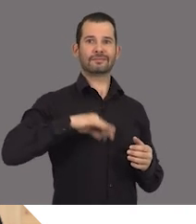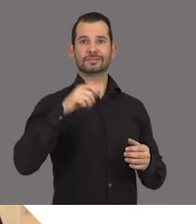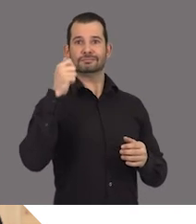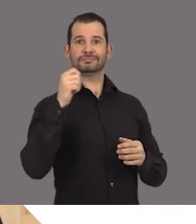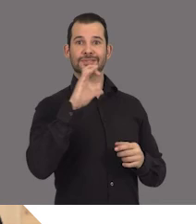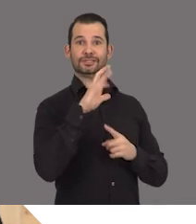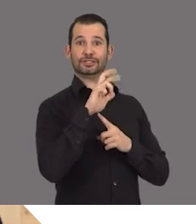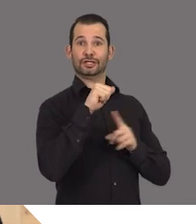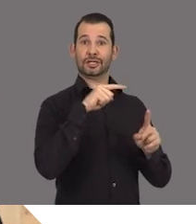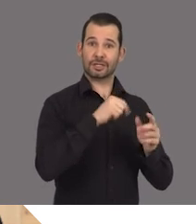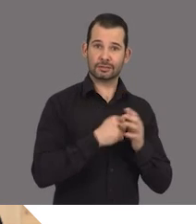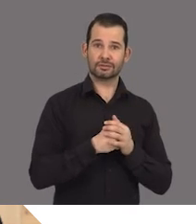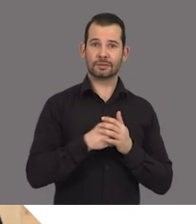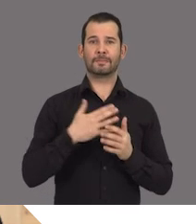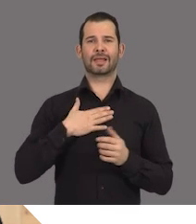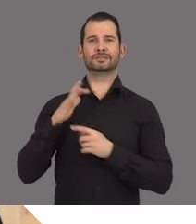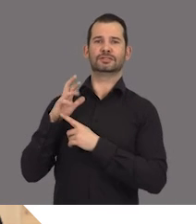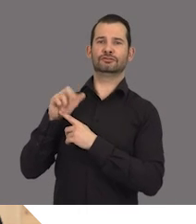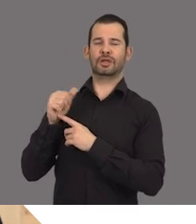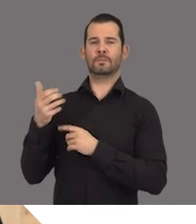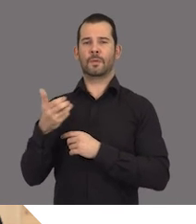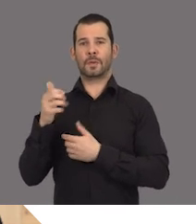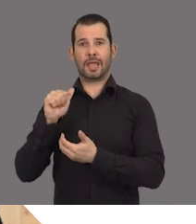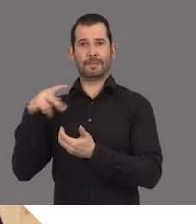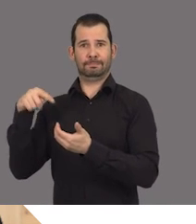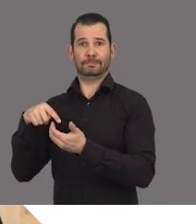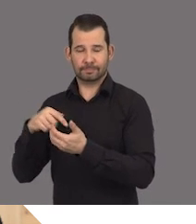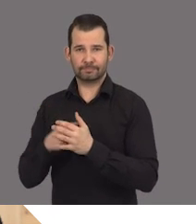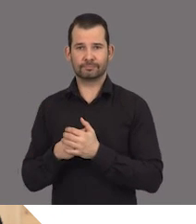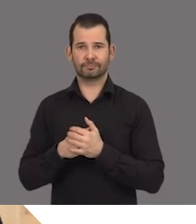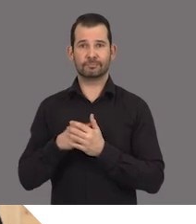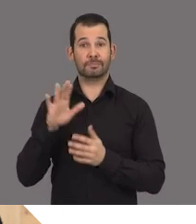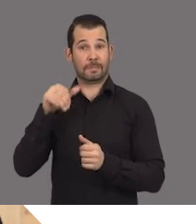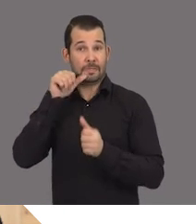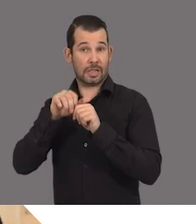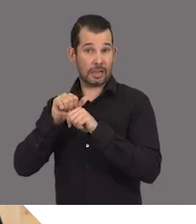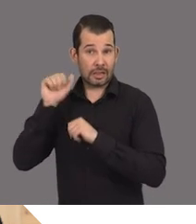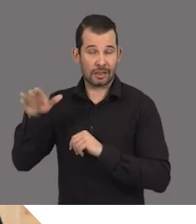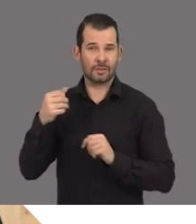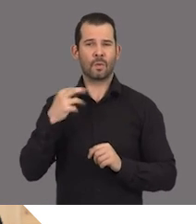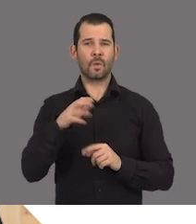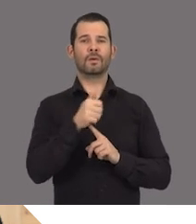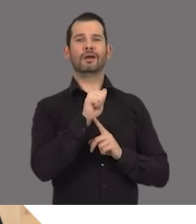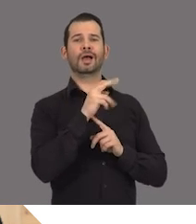and MyCRA mobile applications, by mail or an agent can assist you by phone.